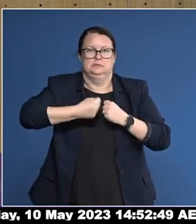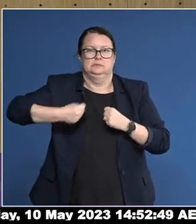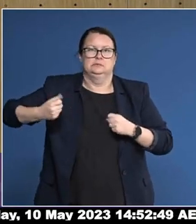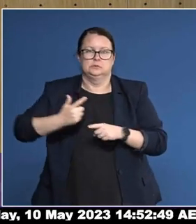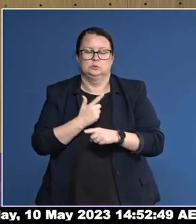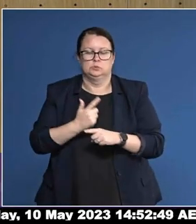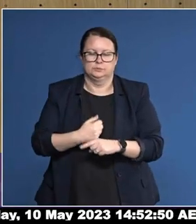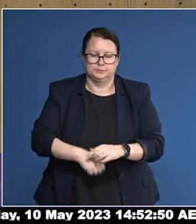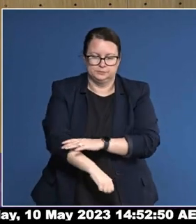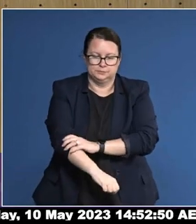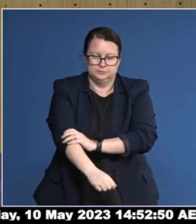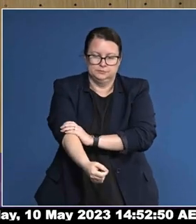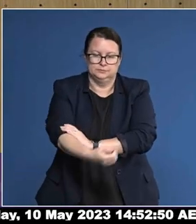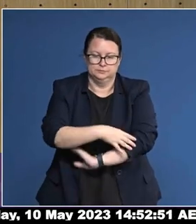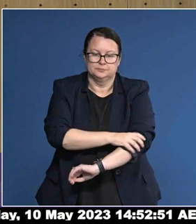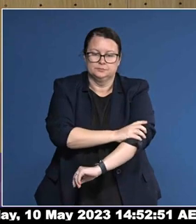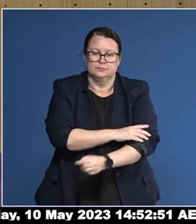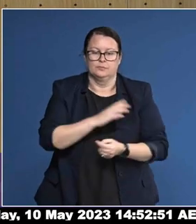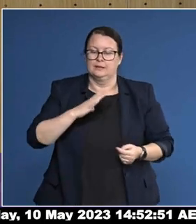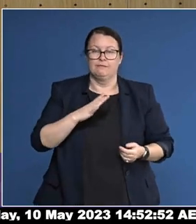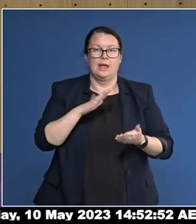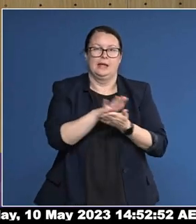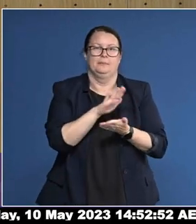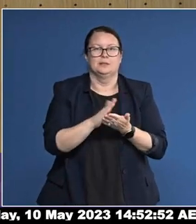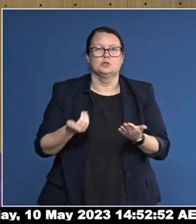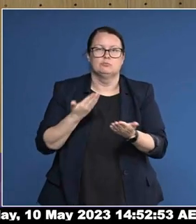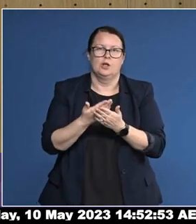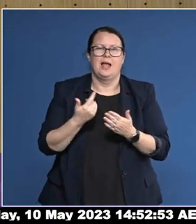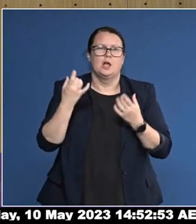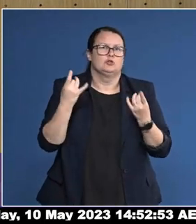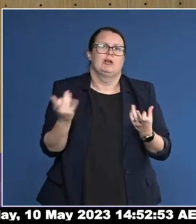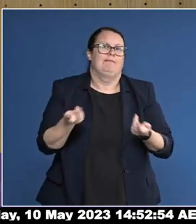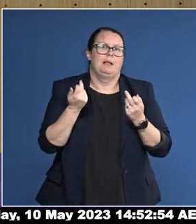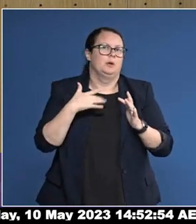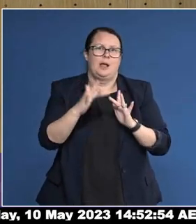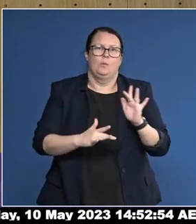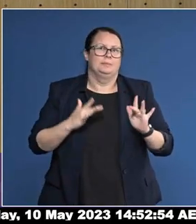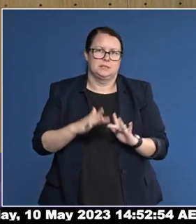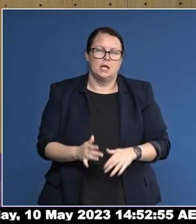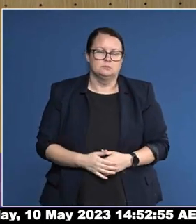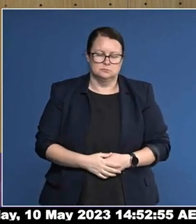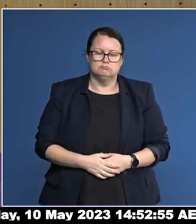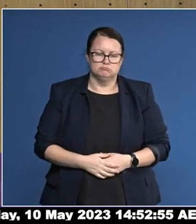No, that's fine. We're happy to provide it. It is on our website as well, but I will provide it. Thank you.